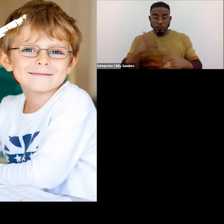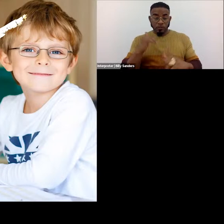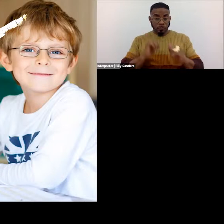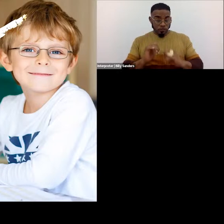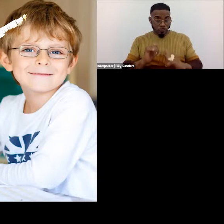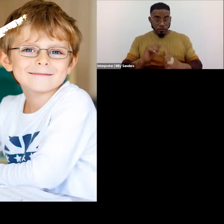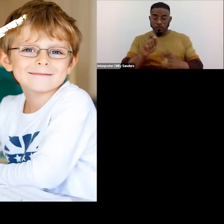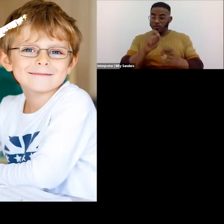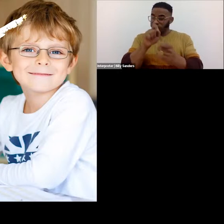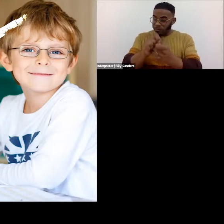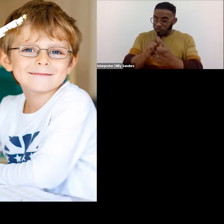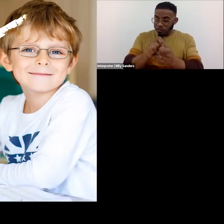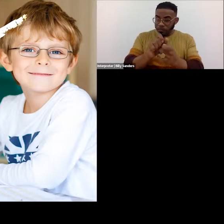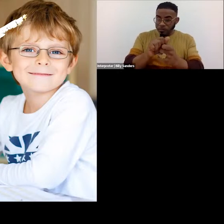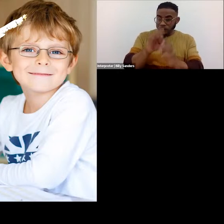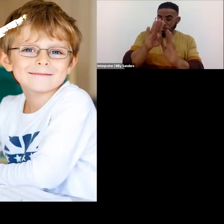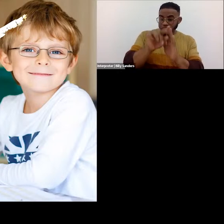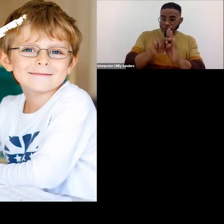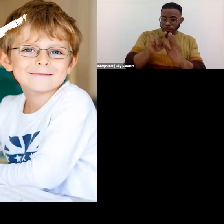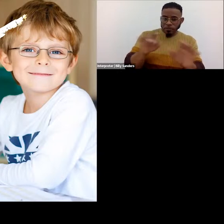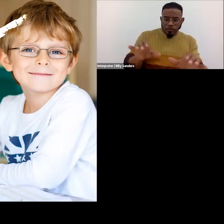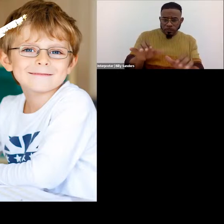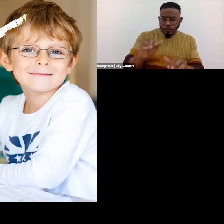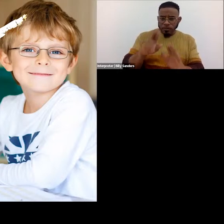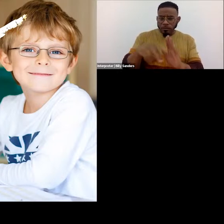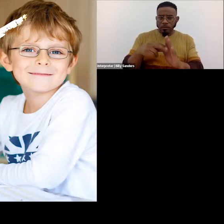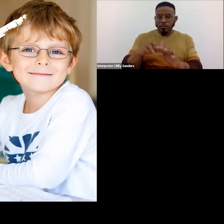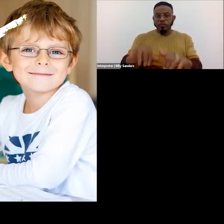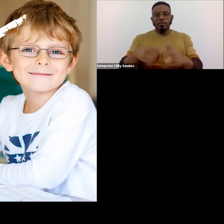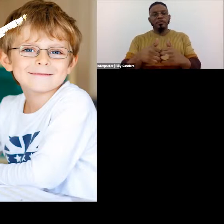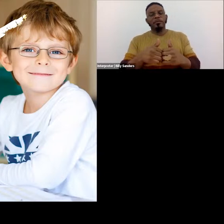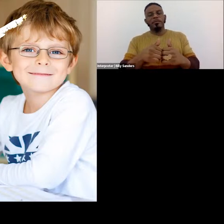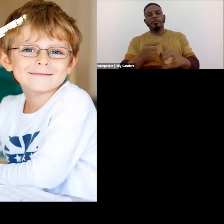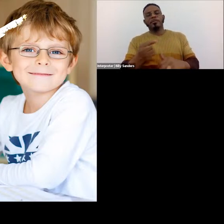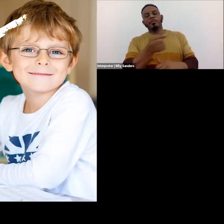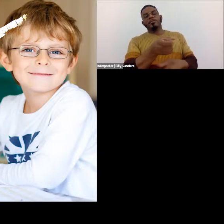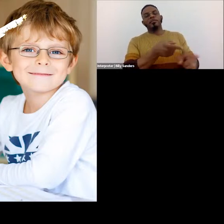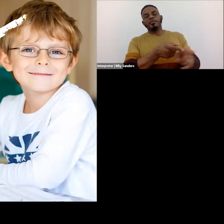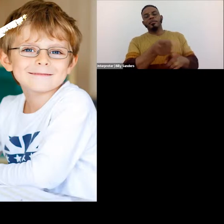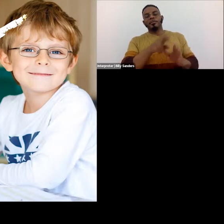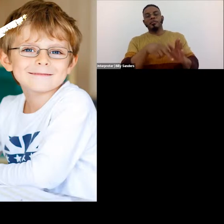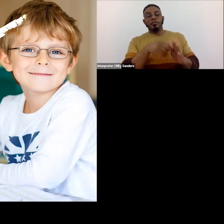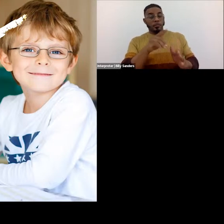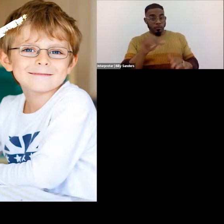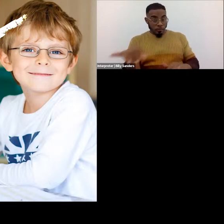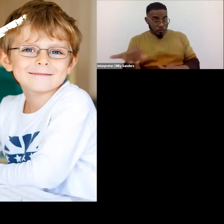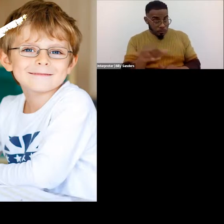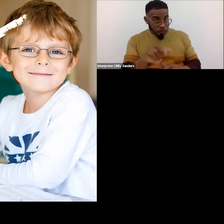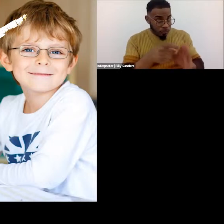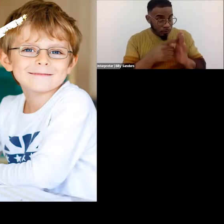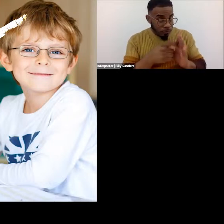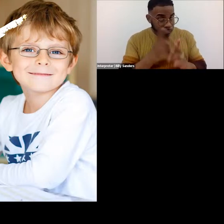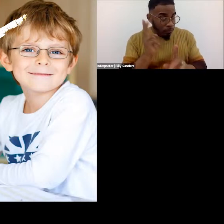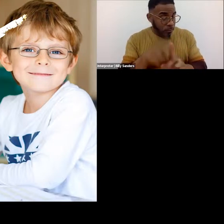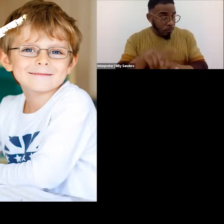specifically in a background actor role versus a principal role, do the same provisions apply?